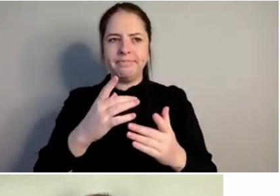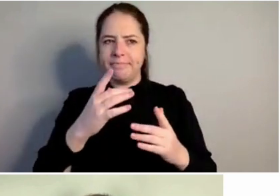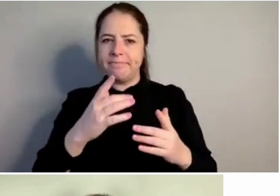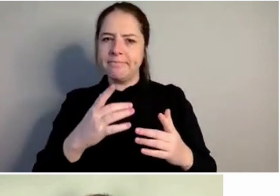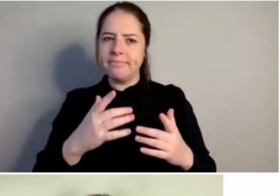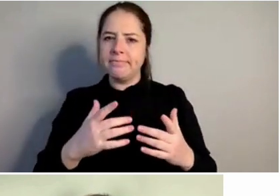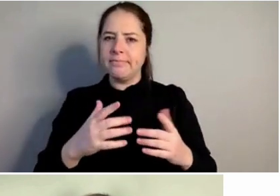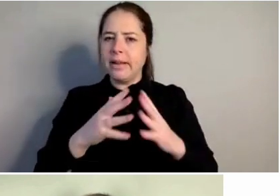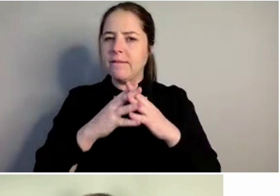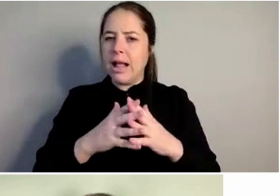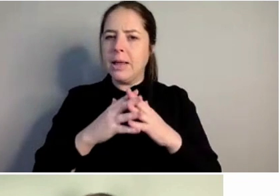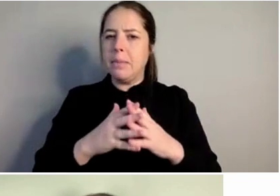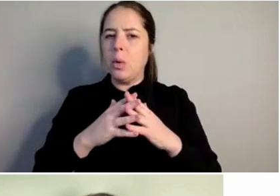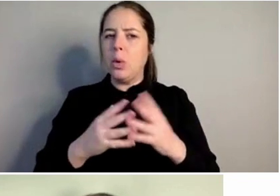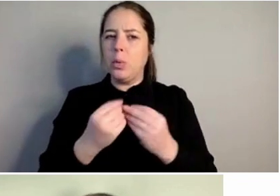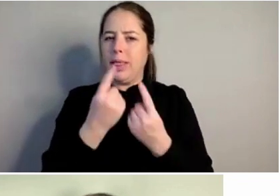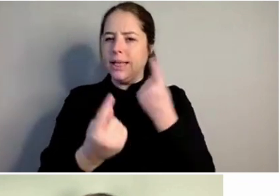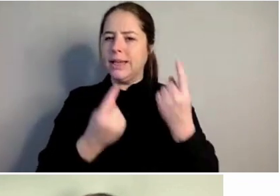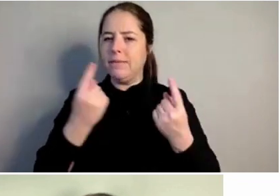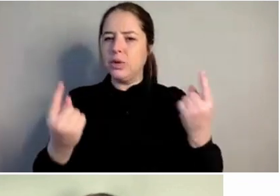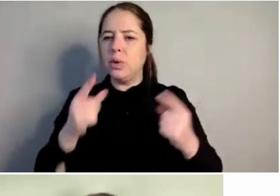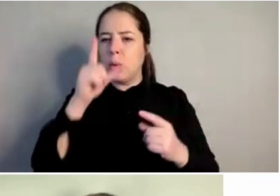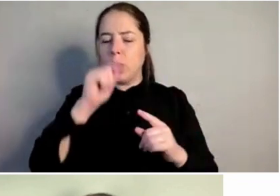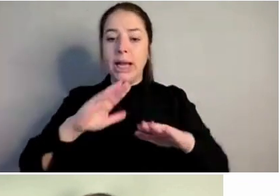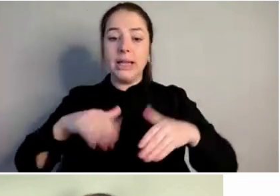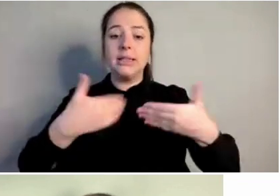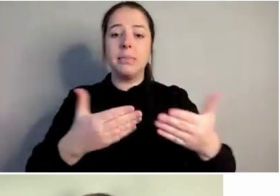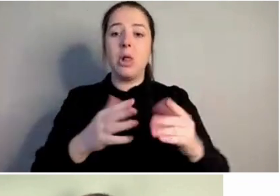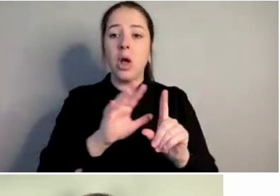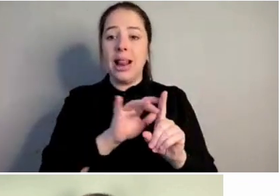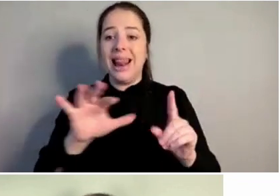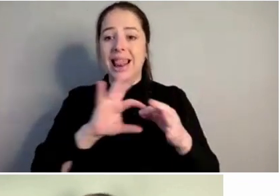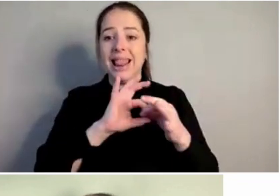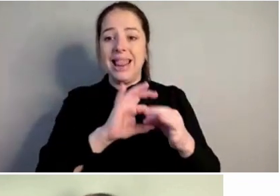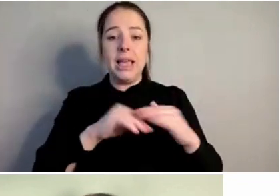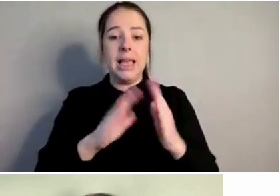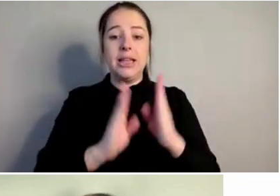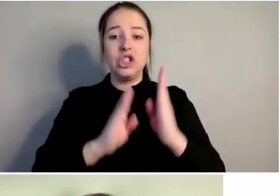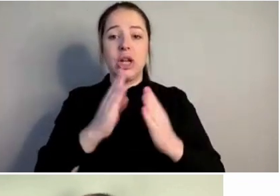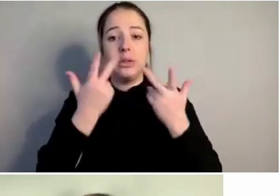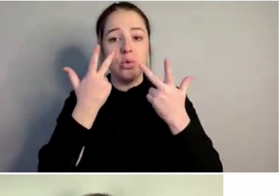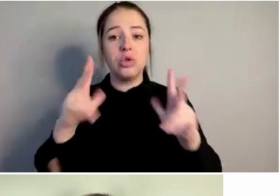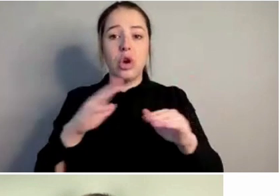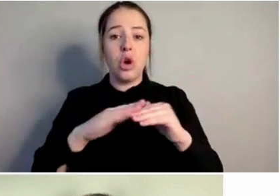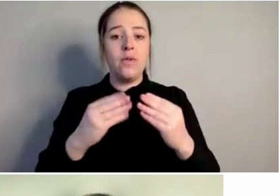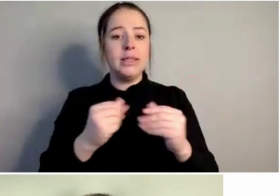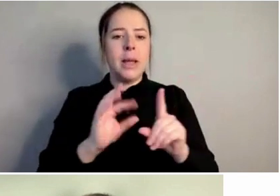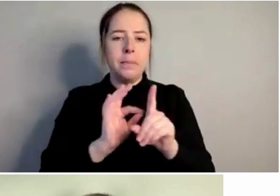Again, we can supply some links in the chat to indicate some of the work that's been underway.